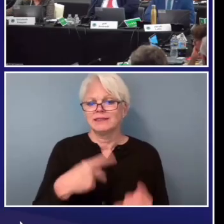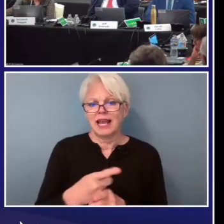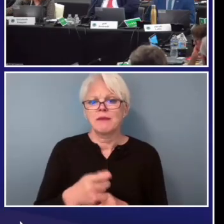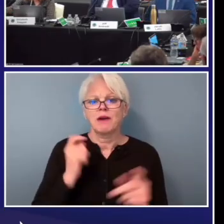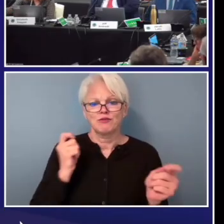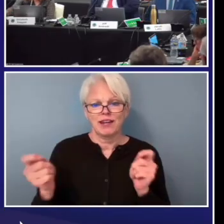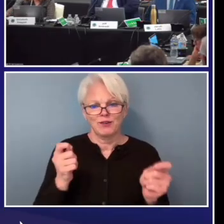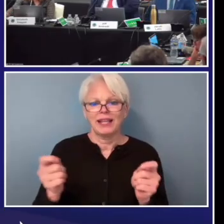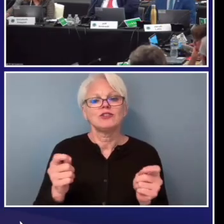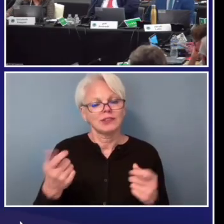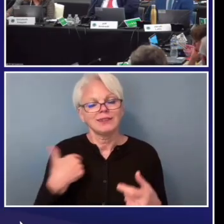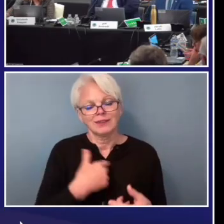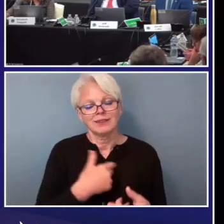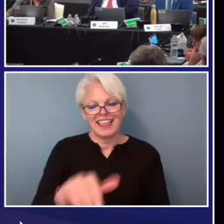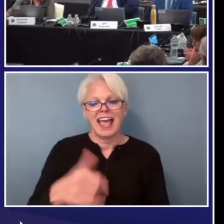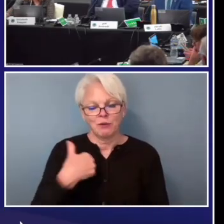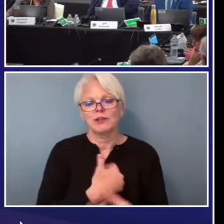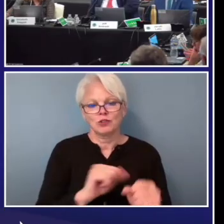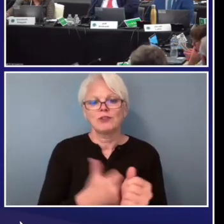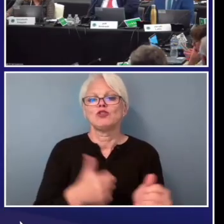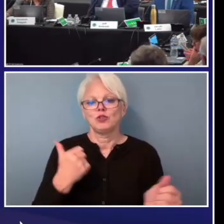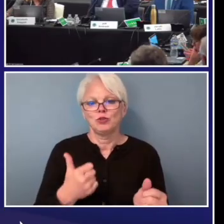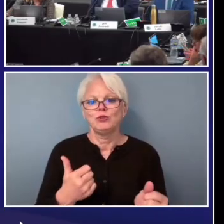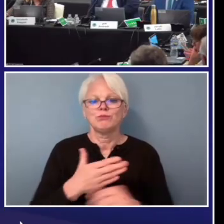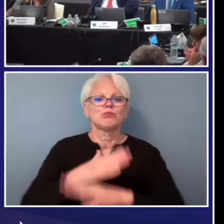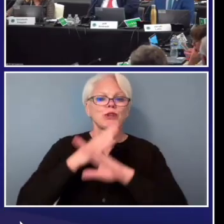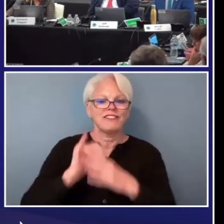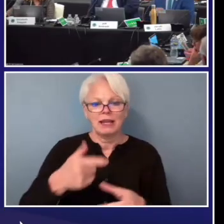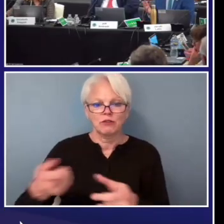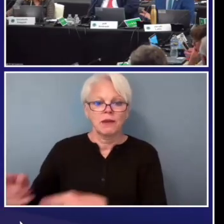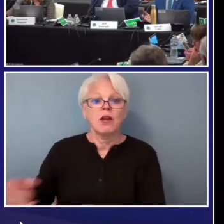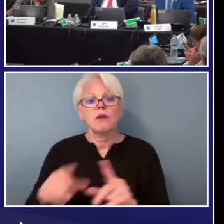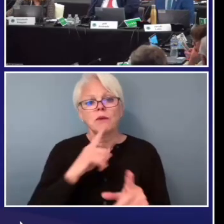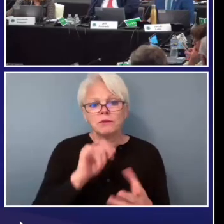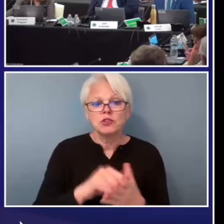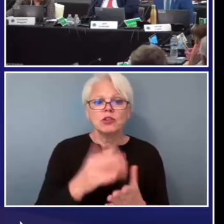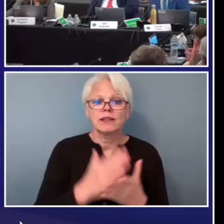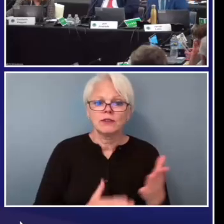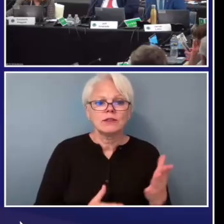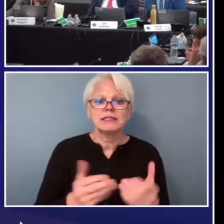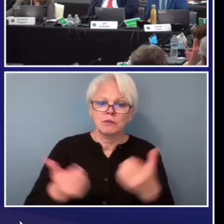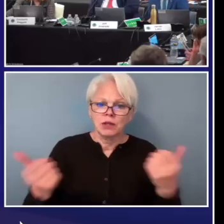We don't, like, all of this goes back to trying to make sure that there is some daylight between the professional associations